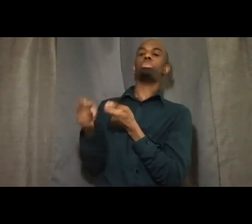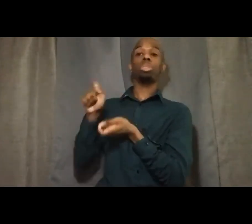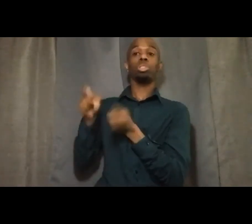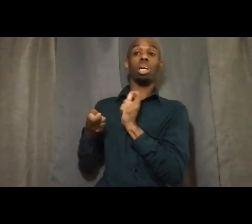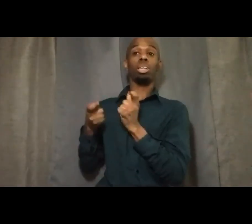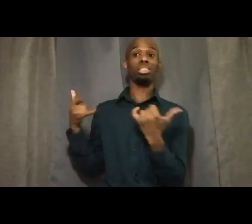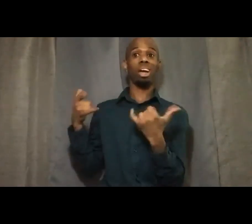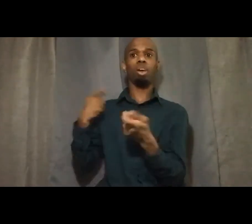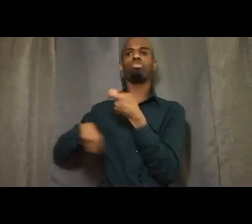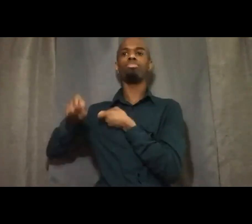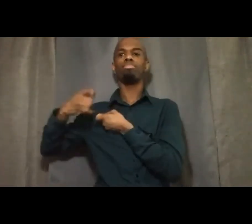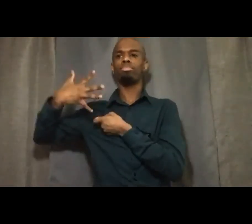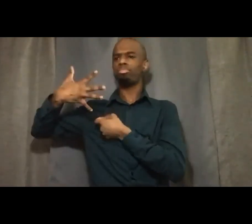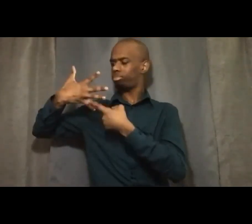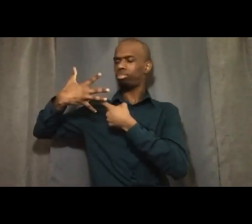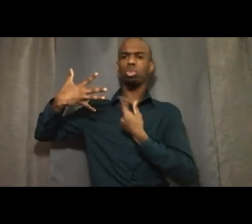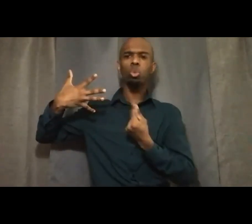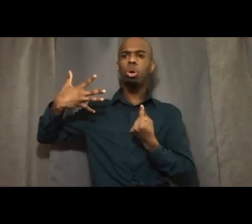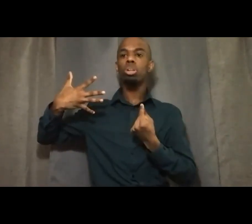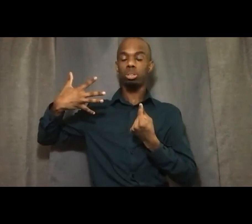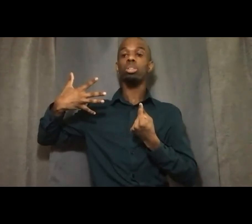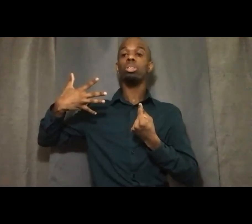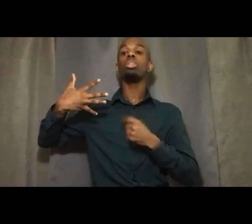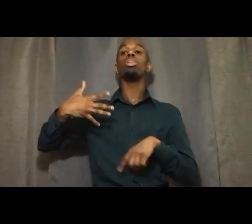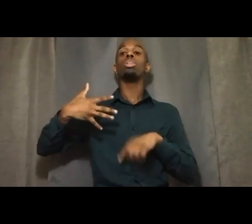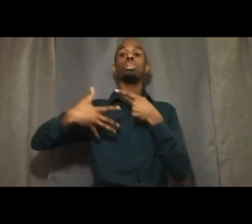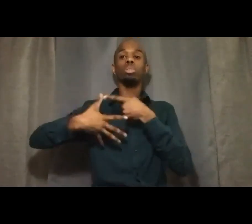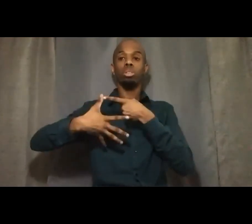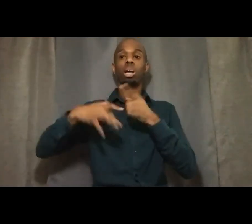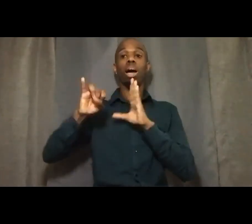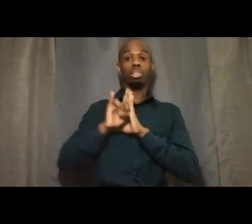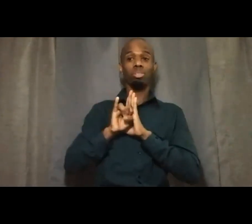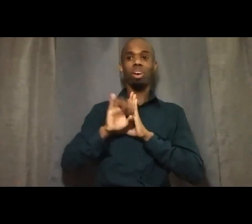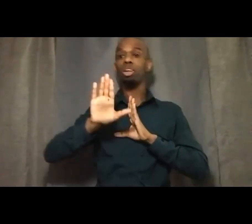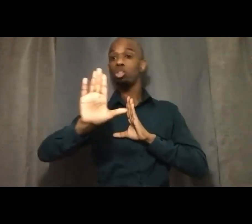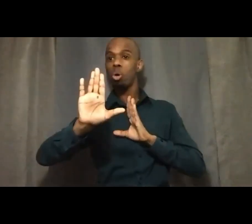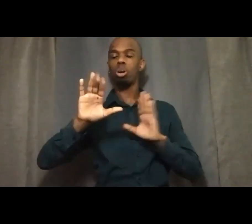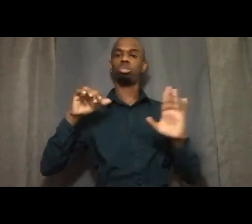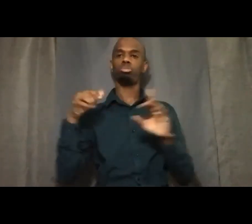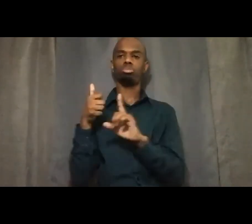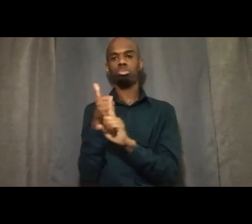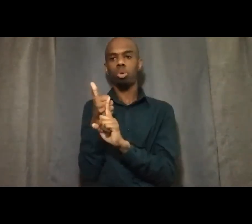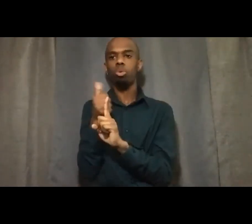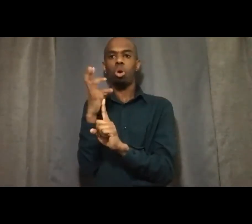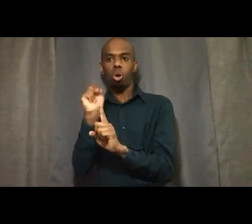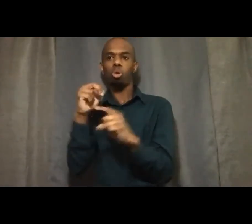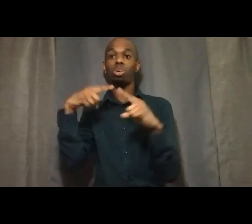to identify your contradictions and then figure out which ones are okay, give yourself permission